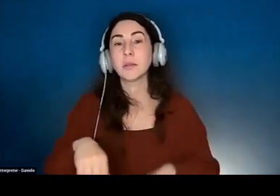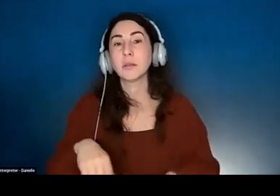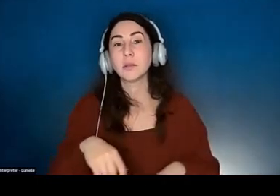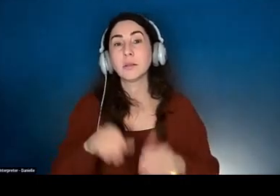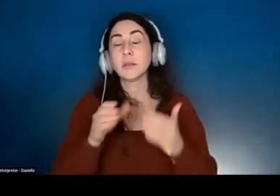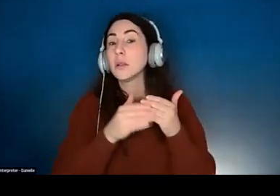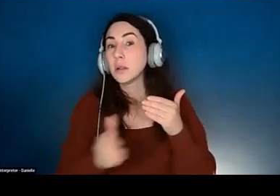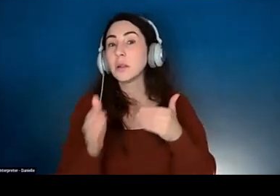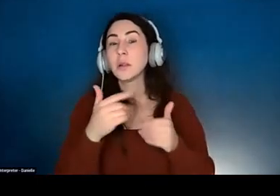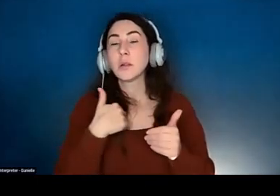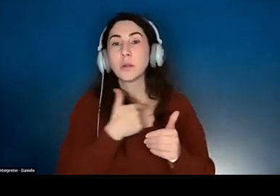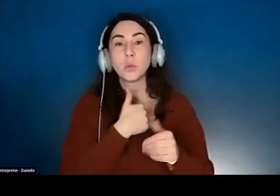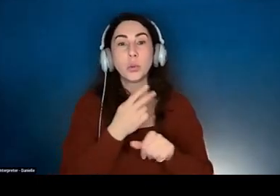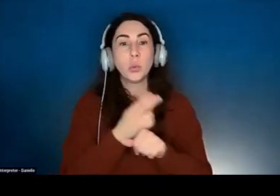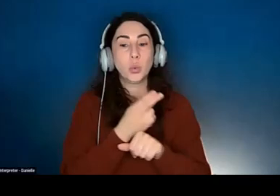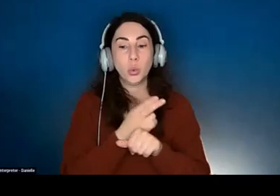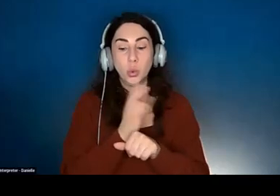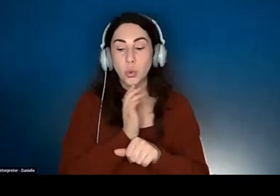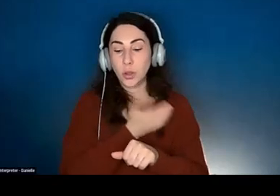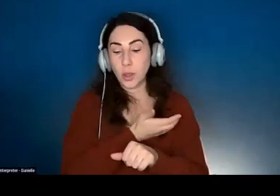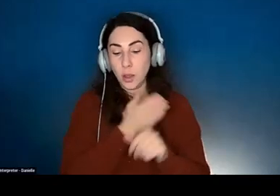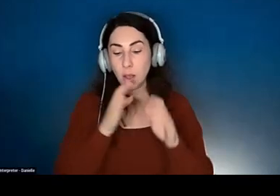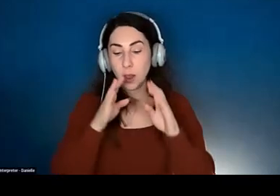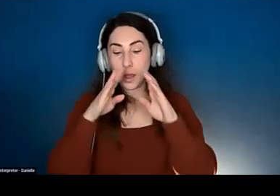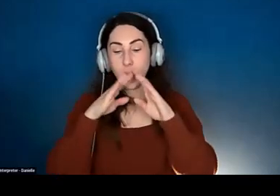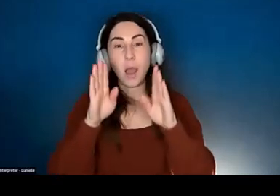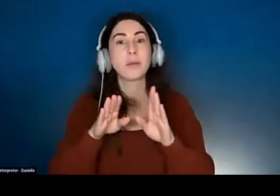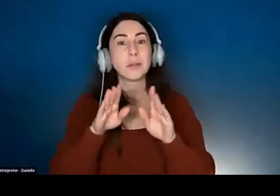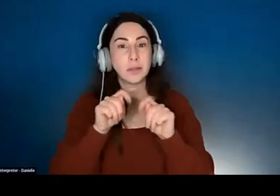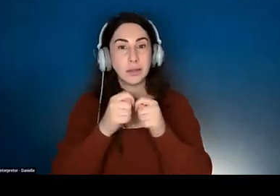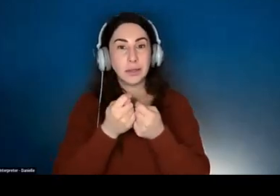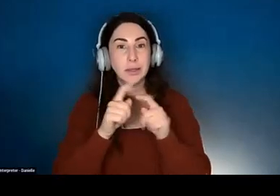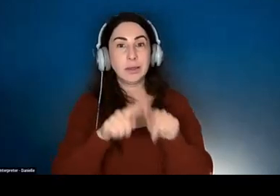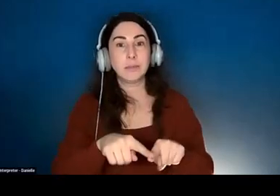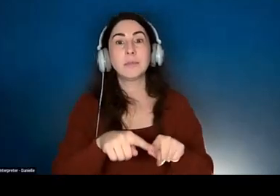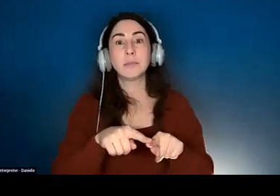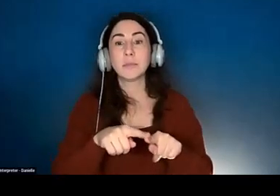our um our housing team which originally again was